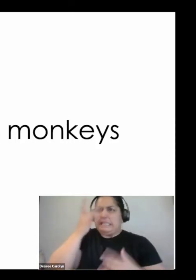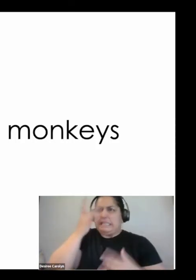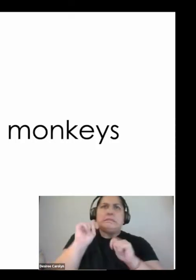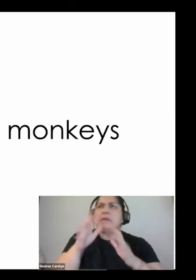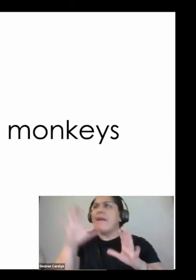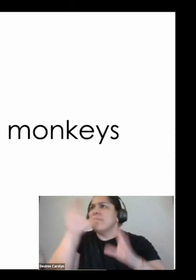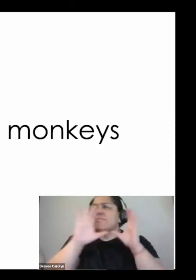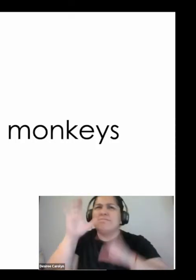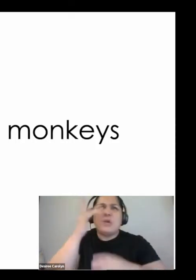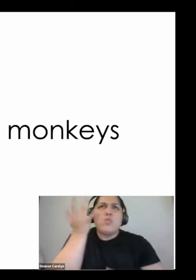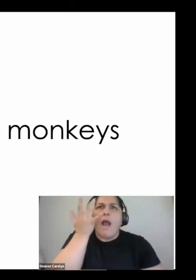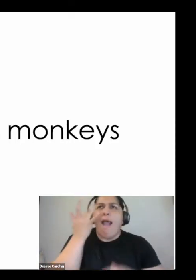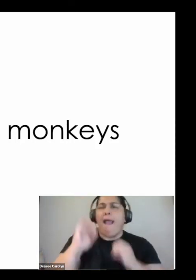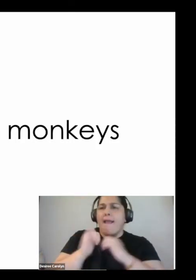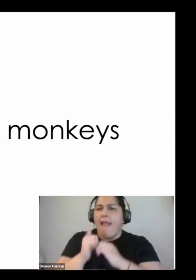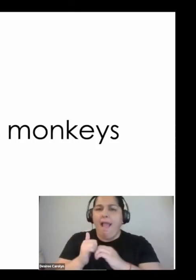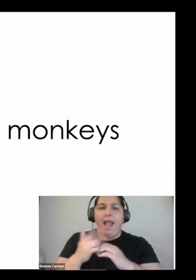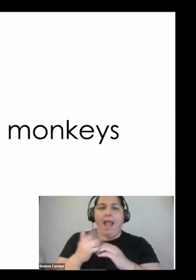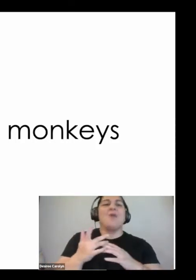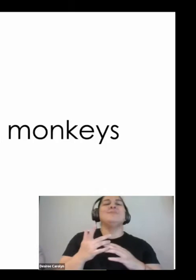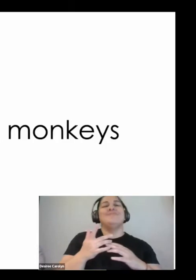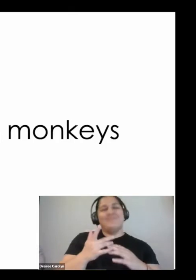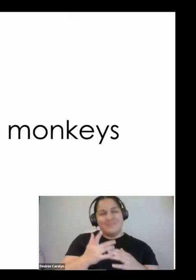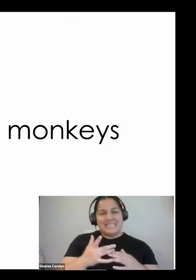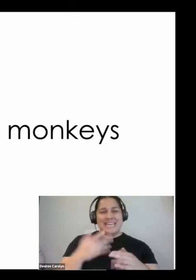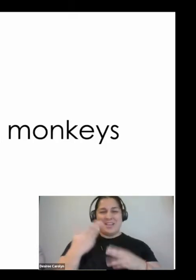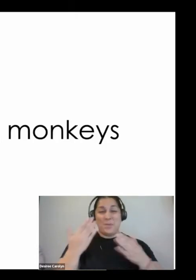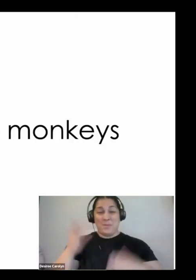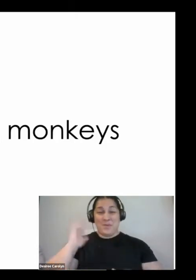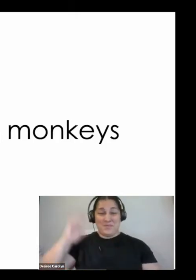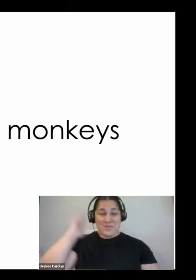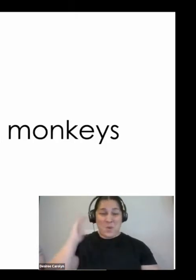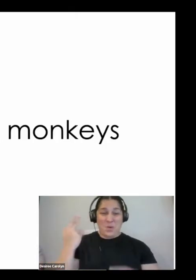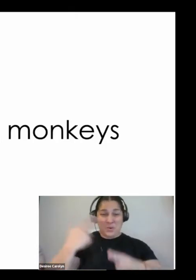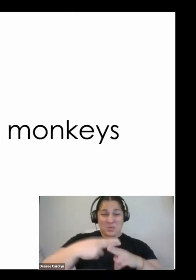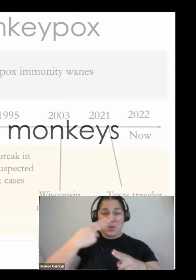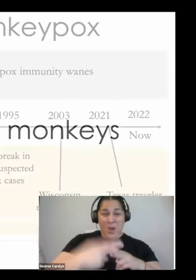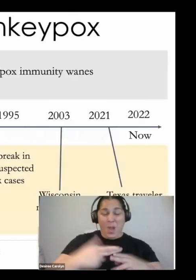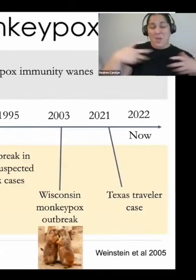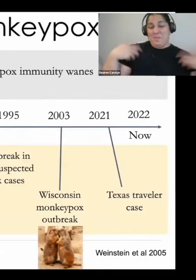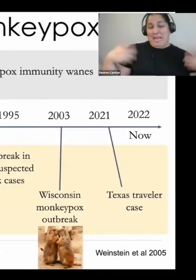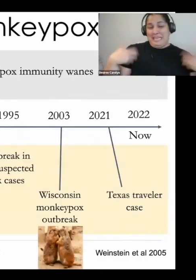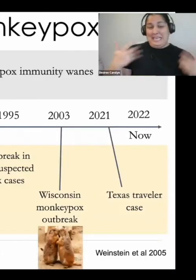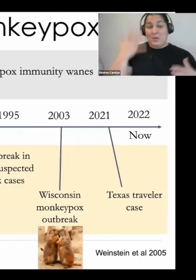was initially identified in some monkeys in Europe in the 50s in a research lab, but